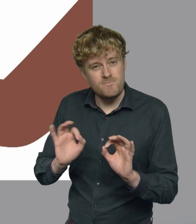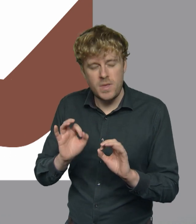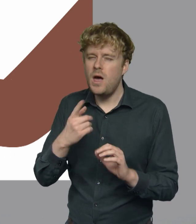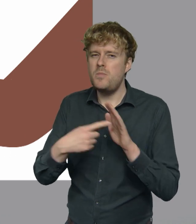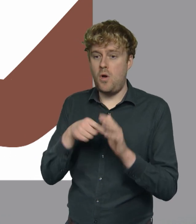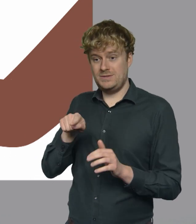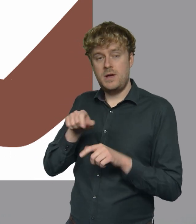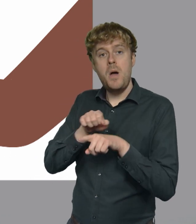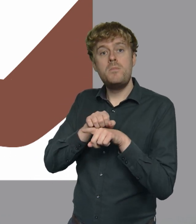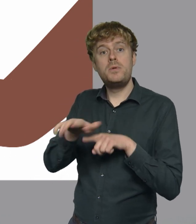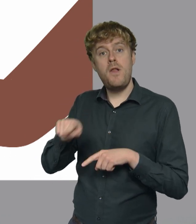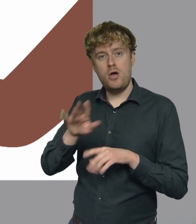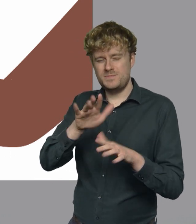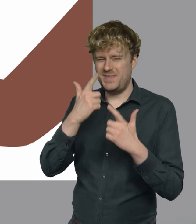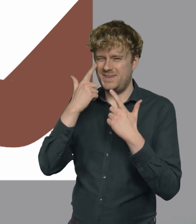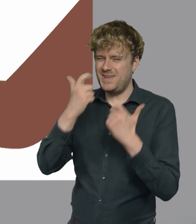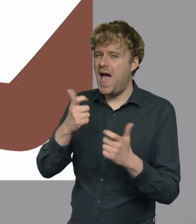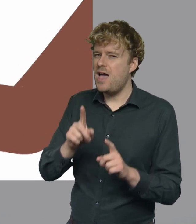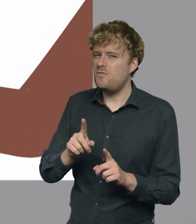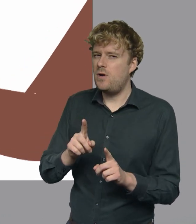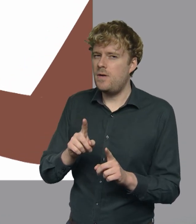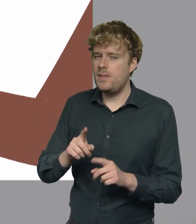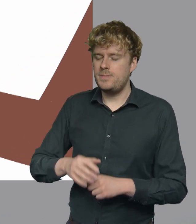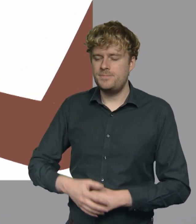then please be as careful as possible when dealing with any blood.